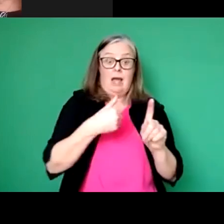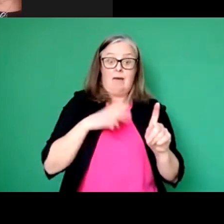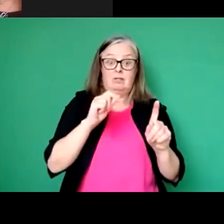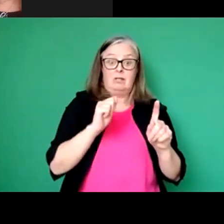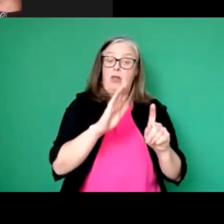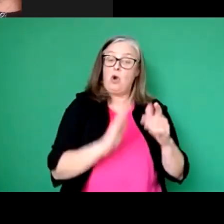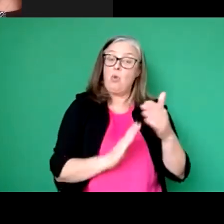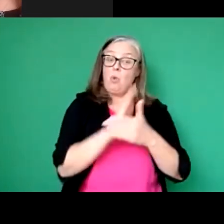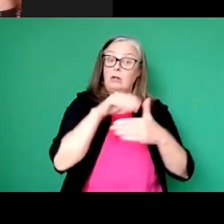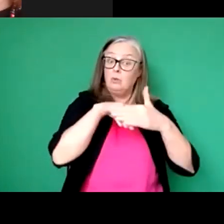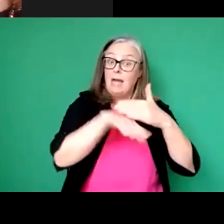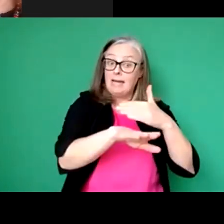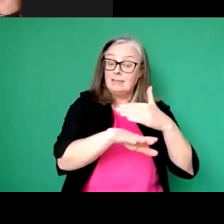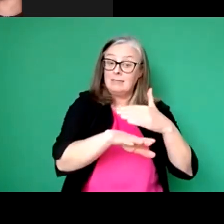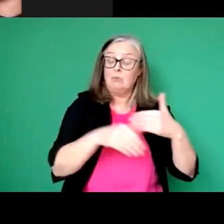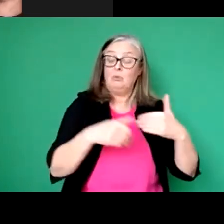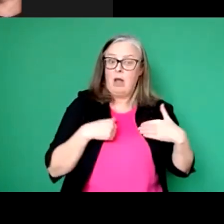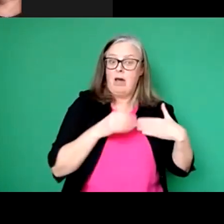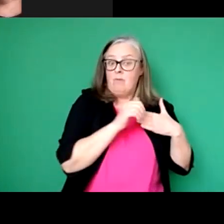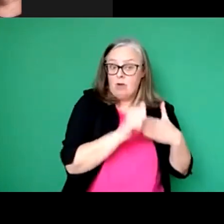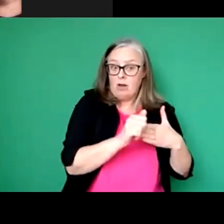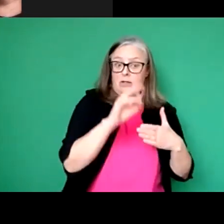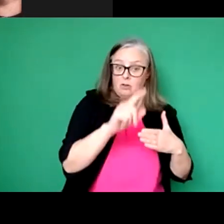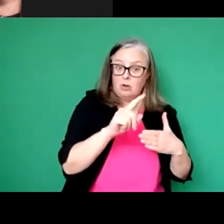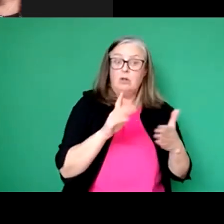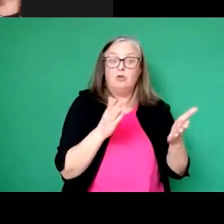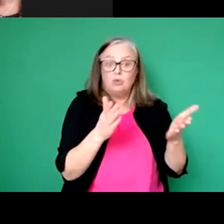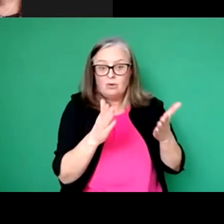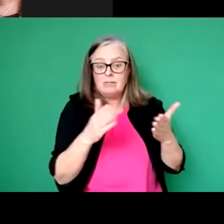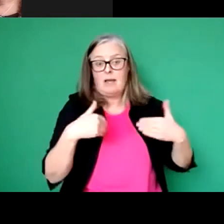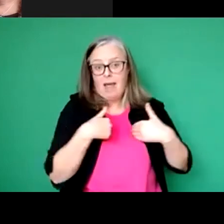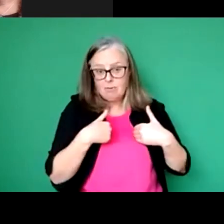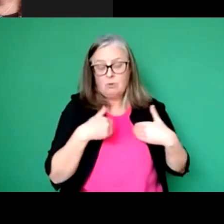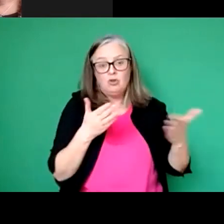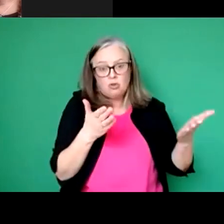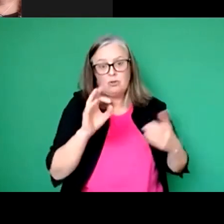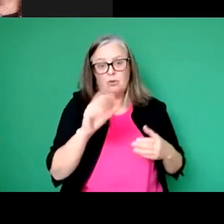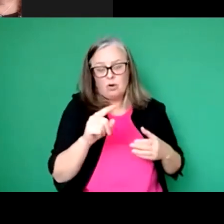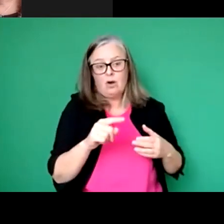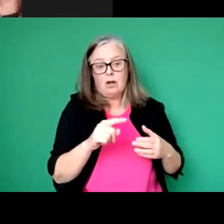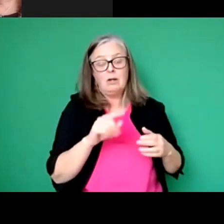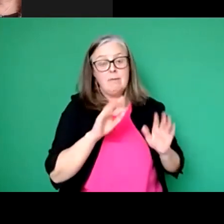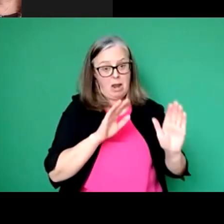uses a guide dog or service animal uh or service dog um and we're talking about sort of the the